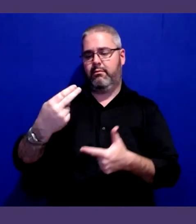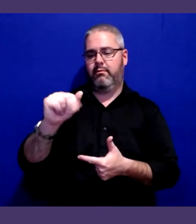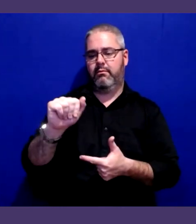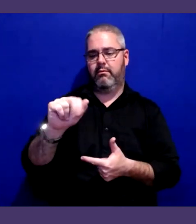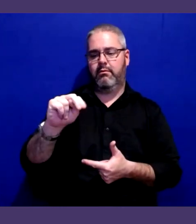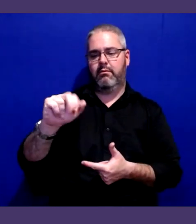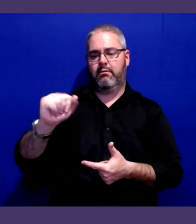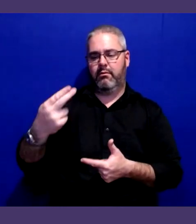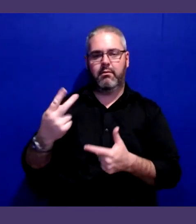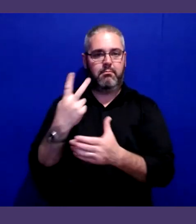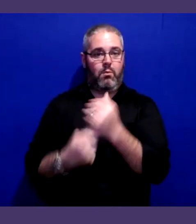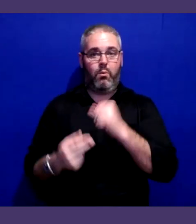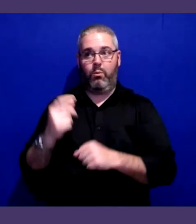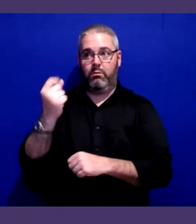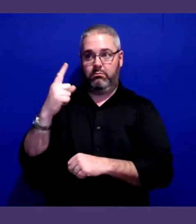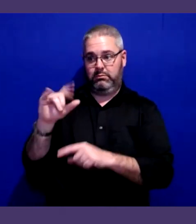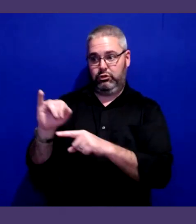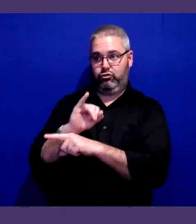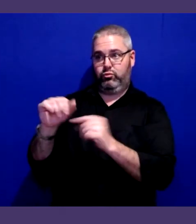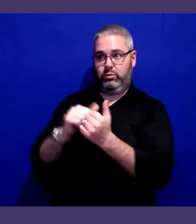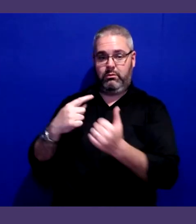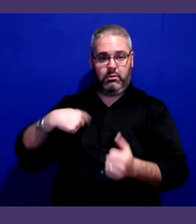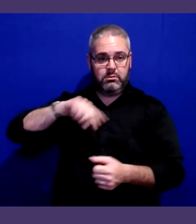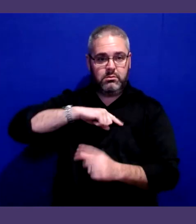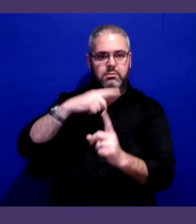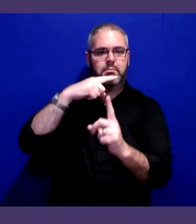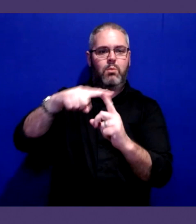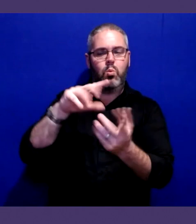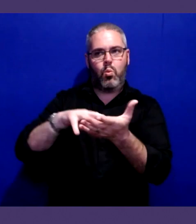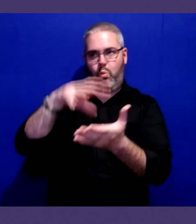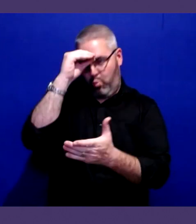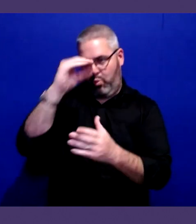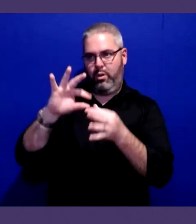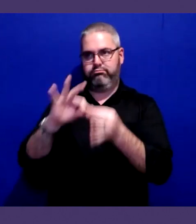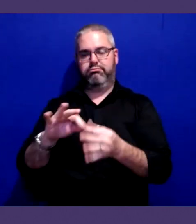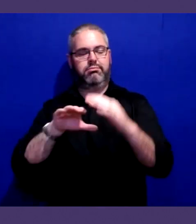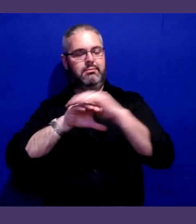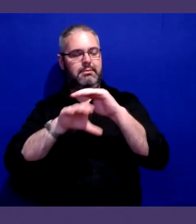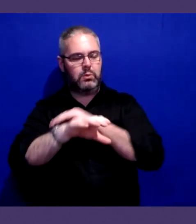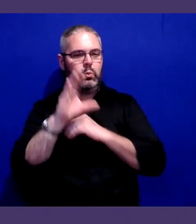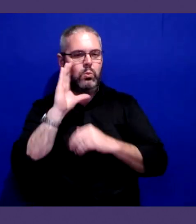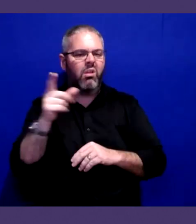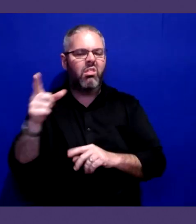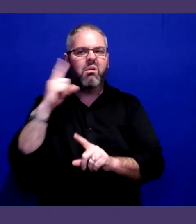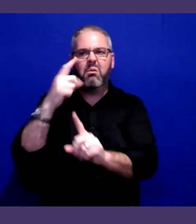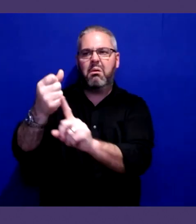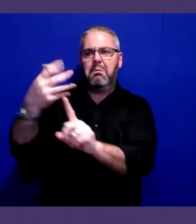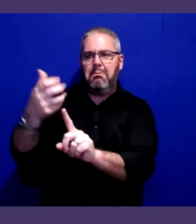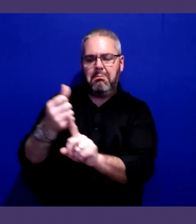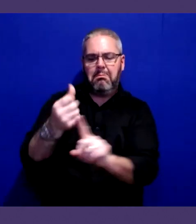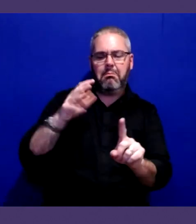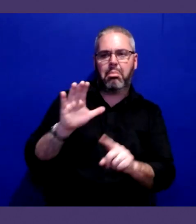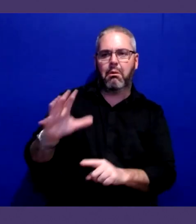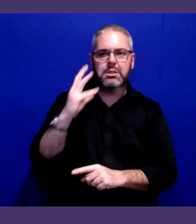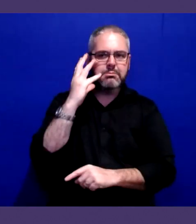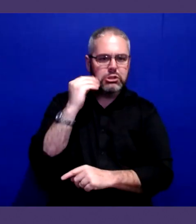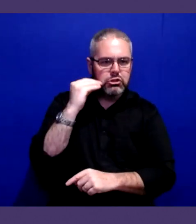interns as well as have learned about accessibility. They're going to share a little bit about their experience learning and working in